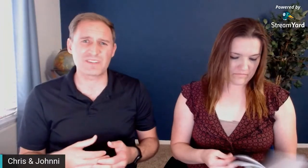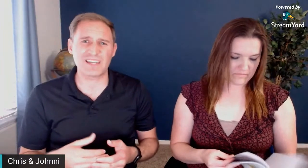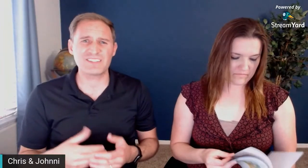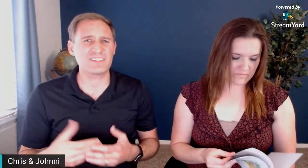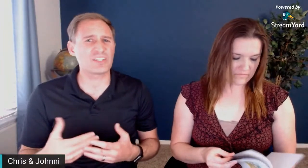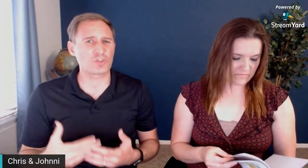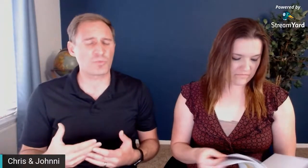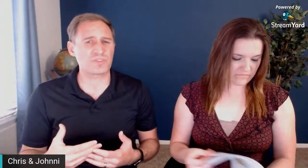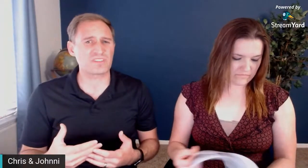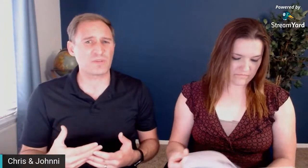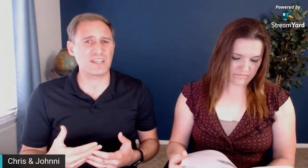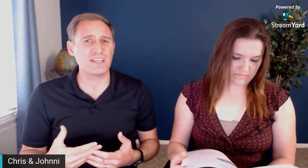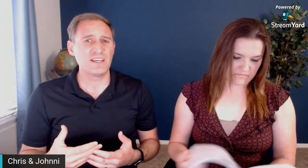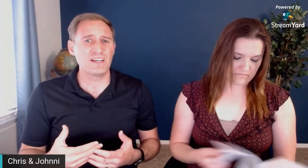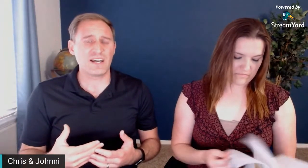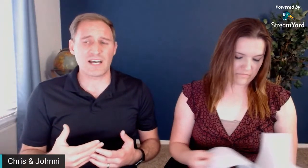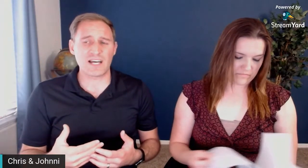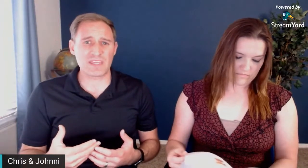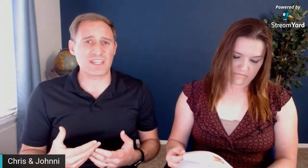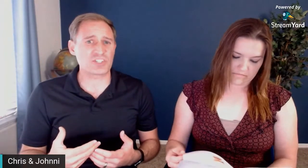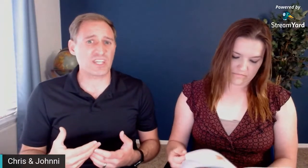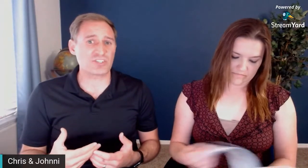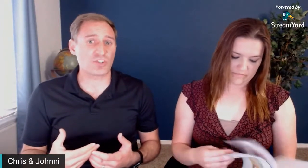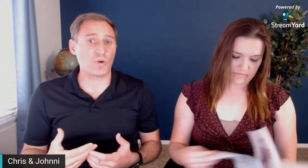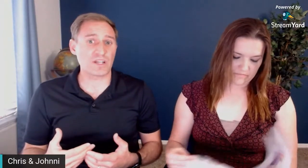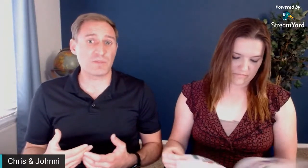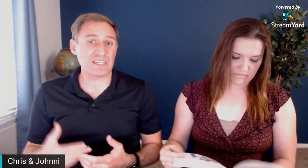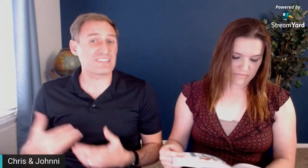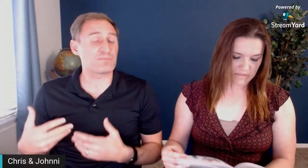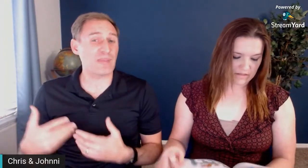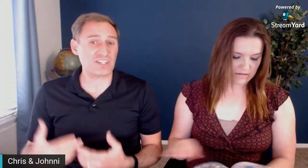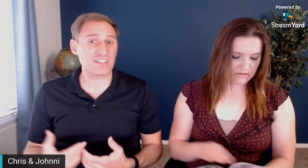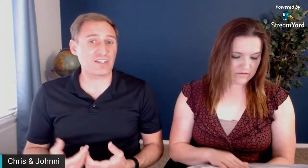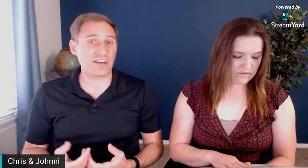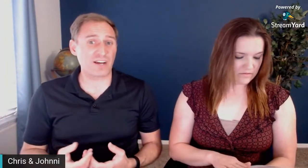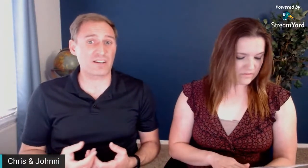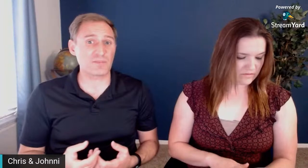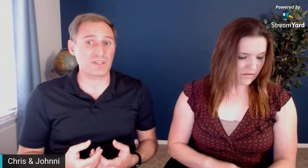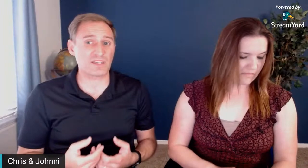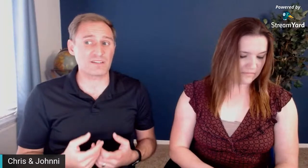we tend to interpret this way in education quite a bit especially in our area because